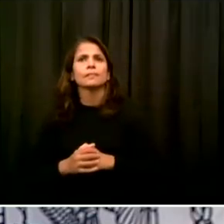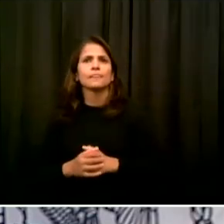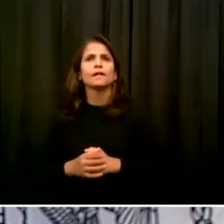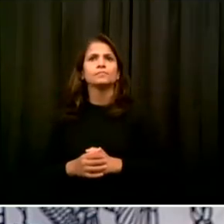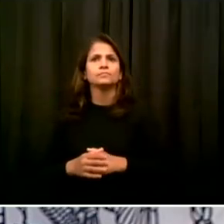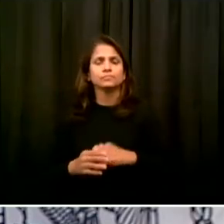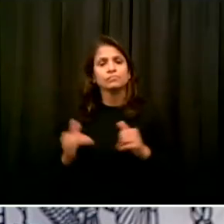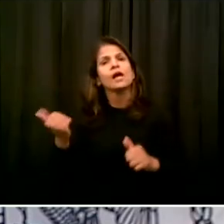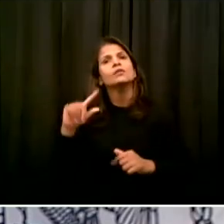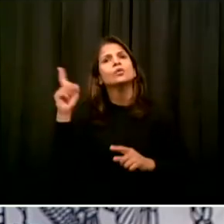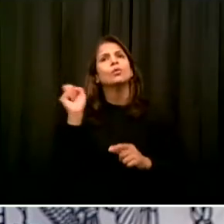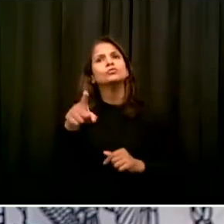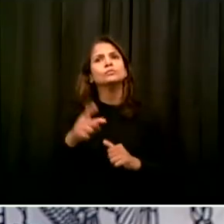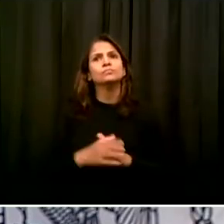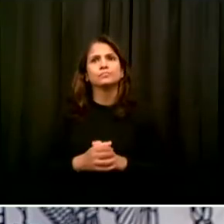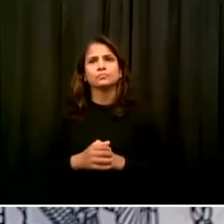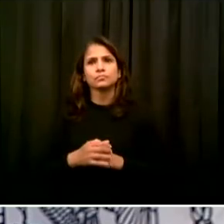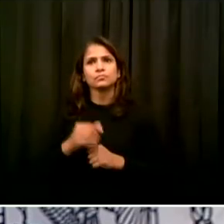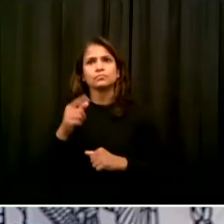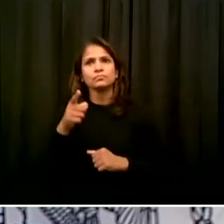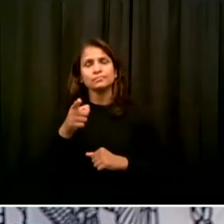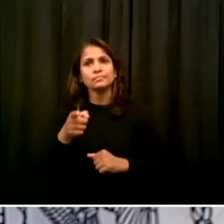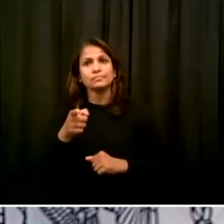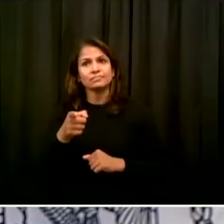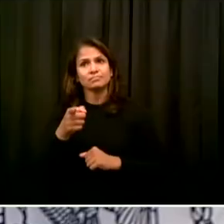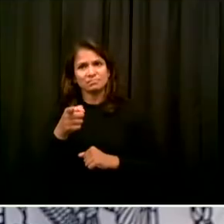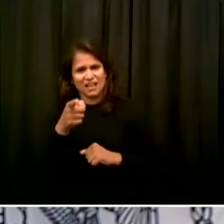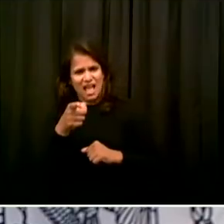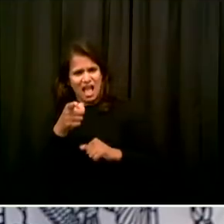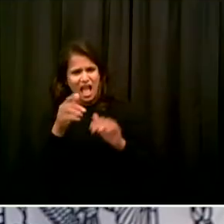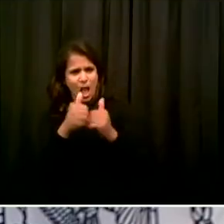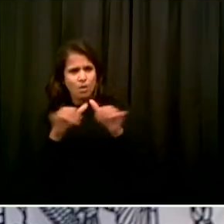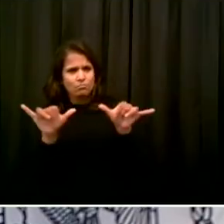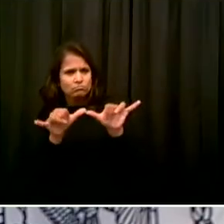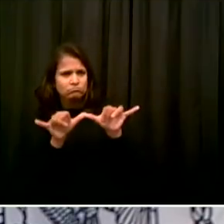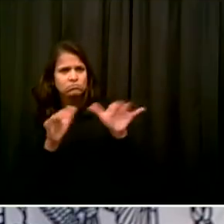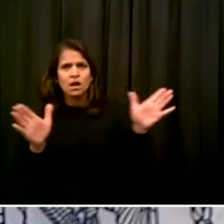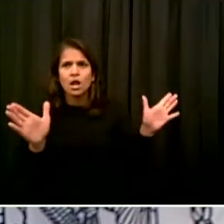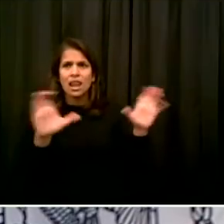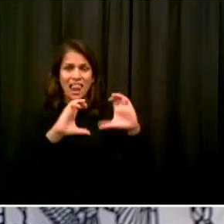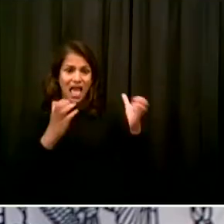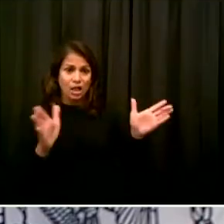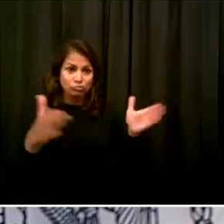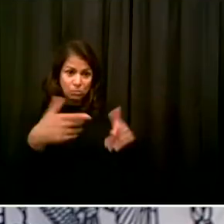IS HOW ARE YOU MAKGIN TAHT DETERMINATION THAT